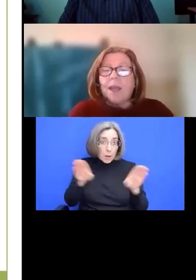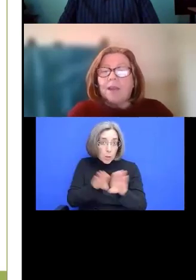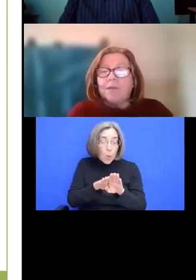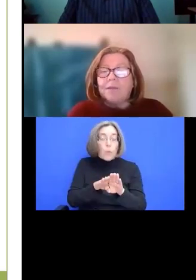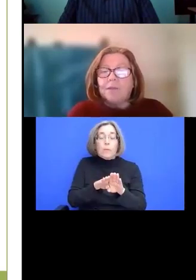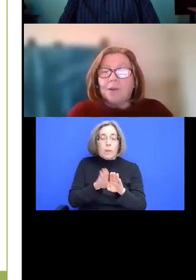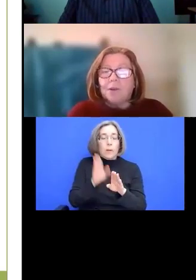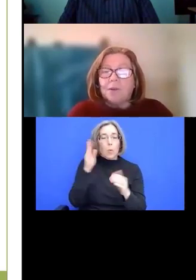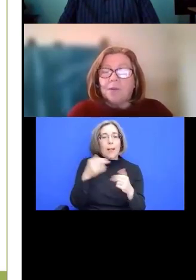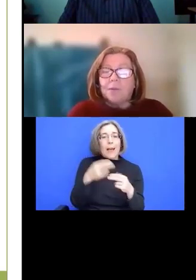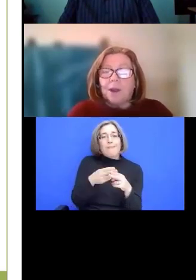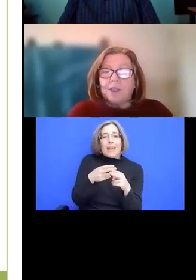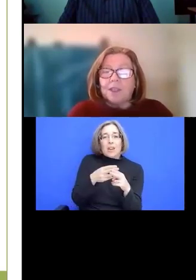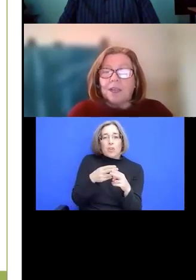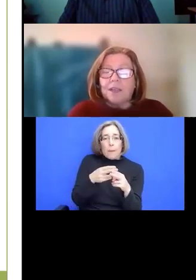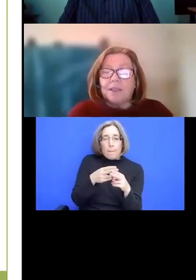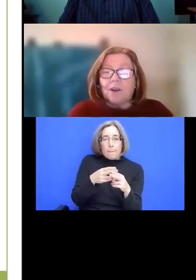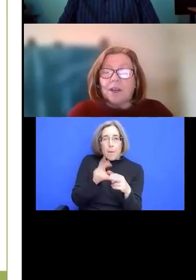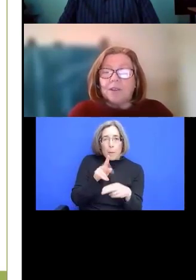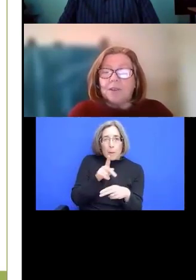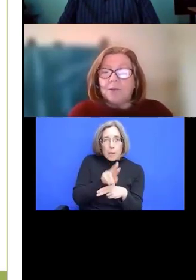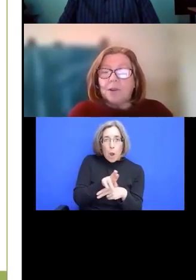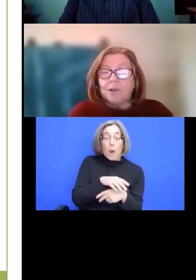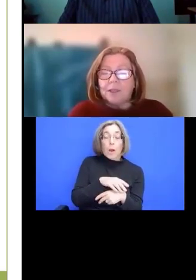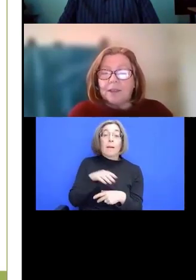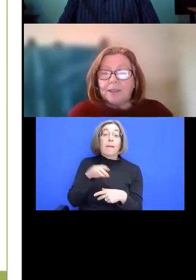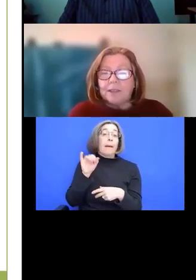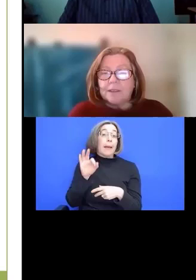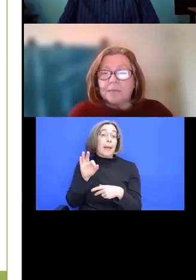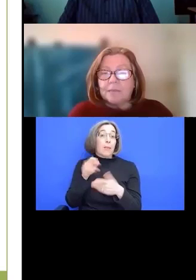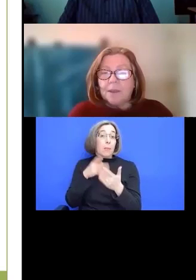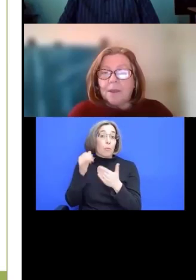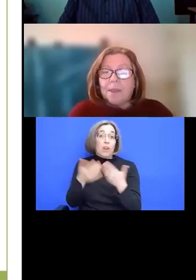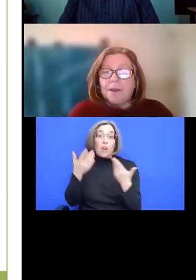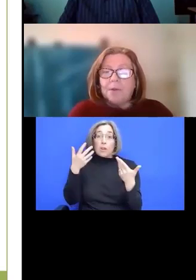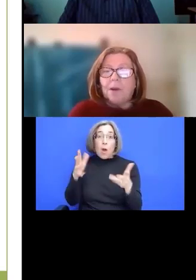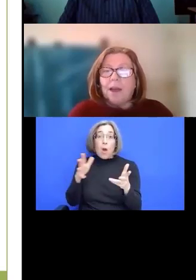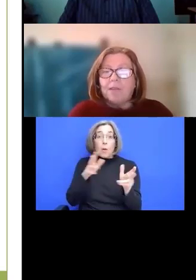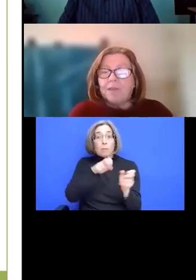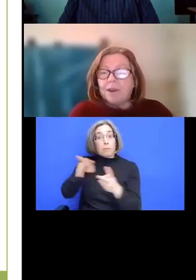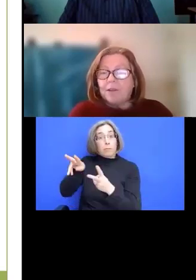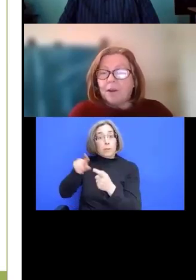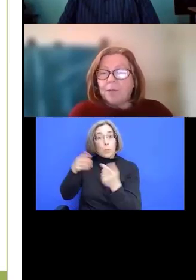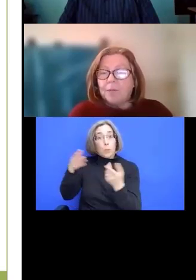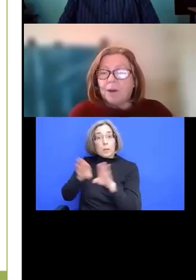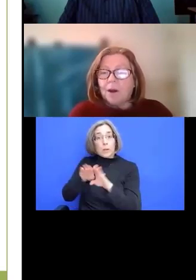If your project has gone into our close out system, then you will have a final RPPR.